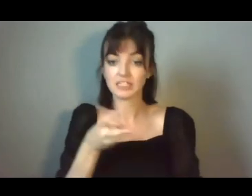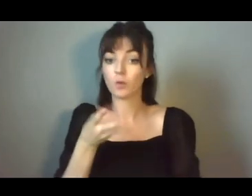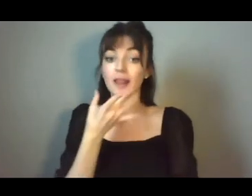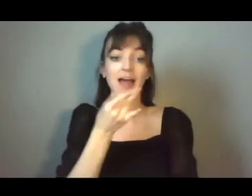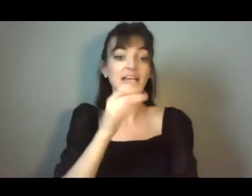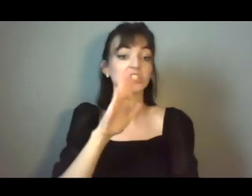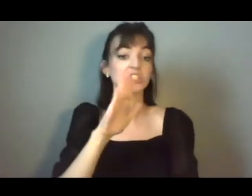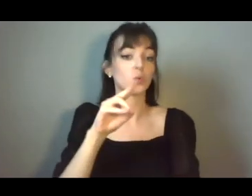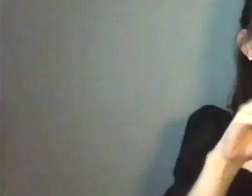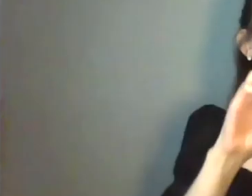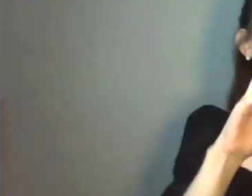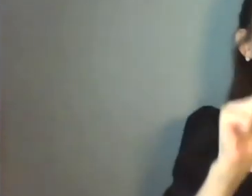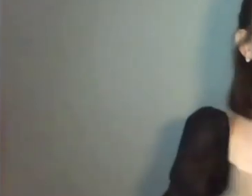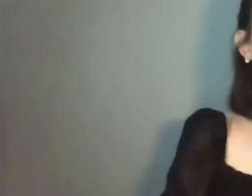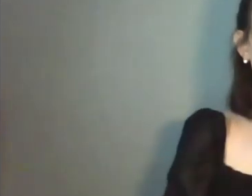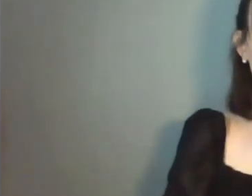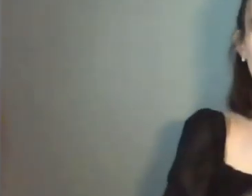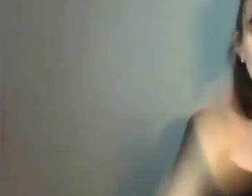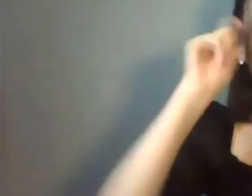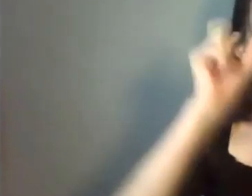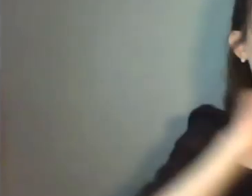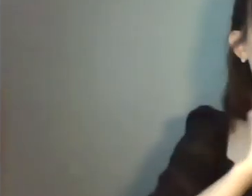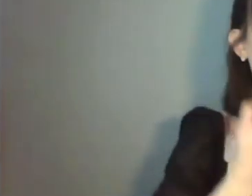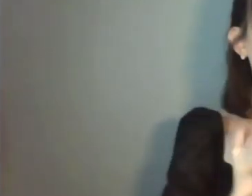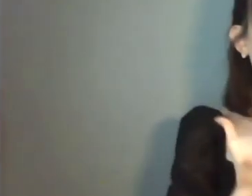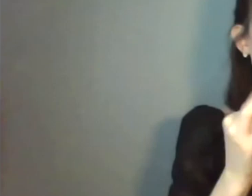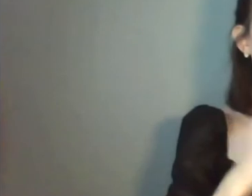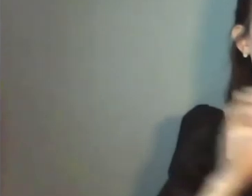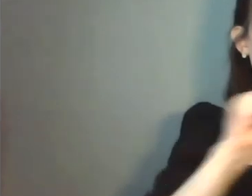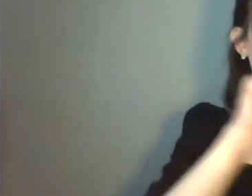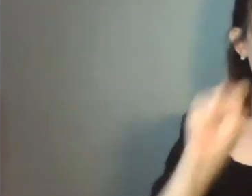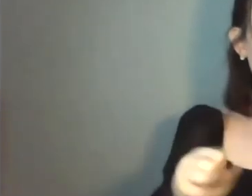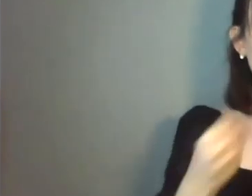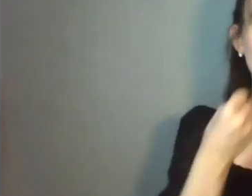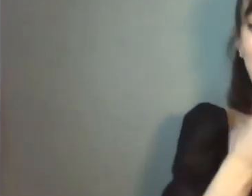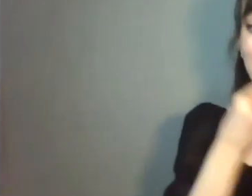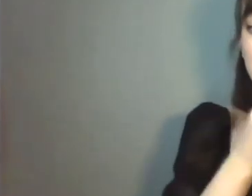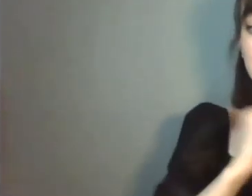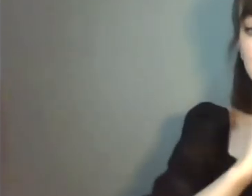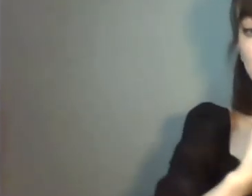has consideration been given to the development of system advocacy service to support people who may